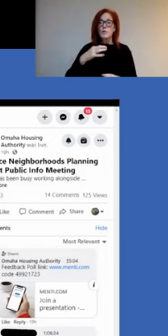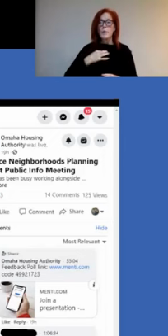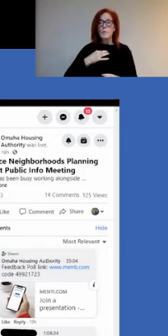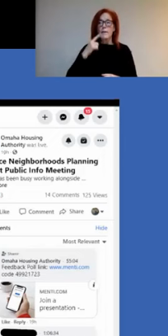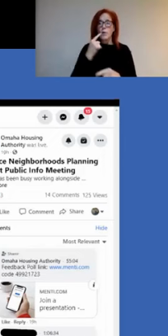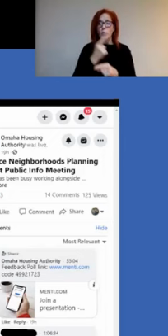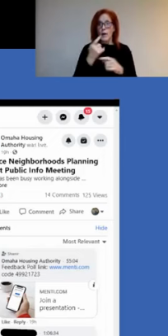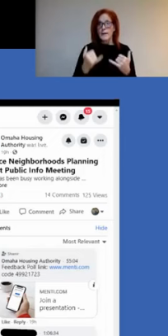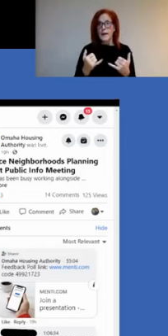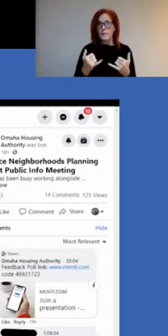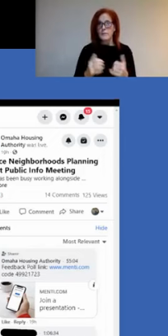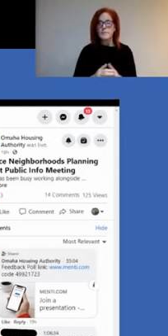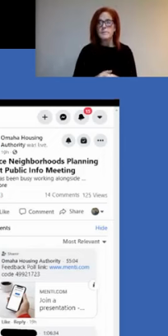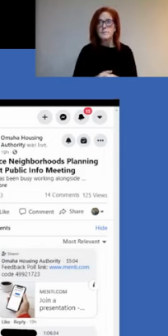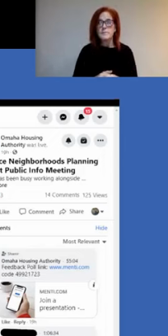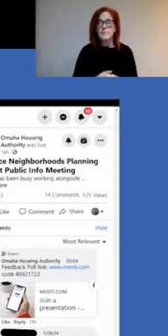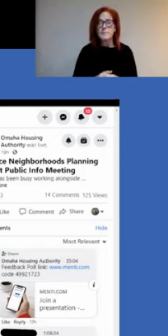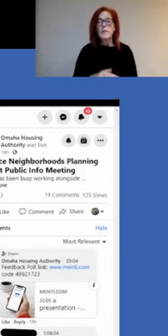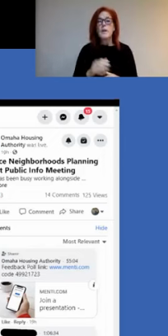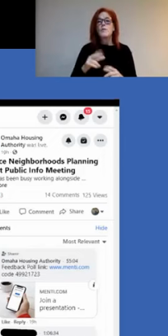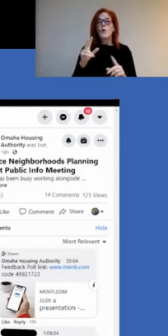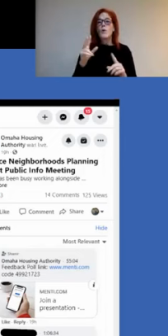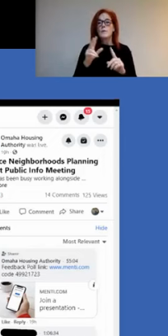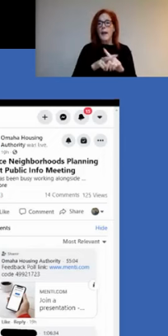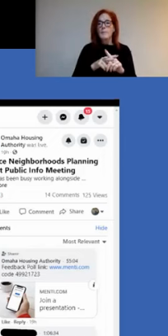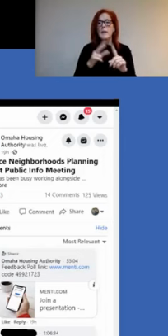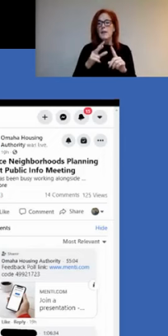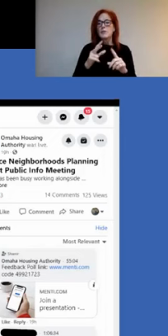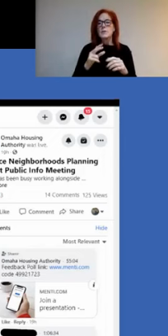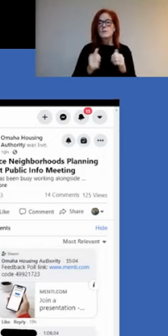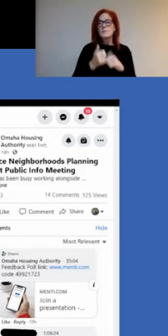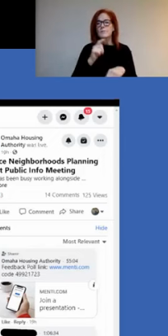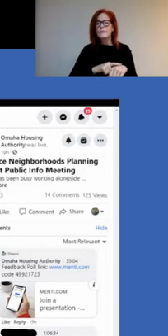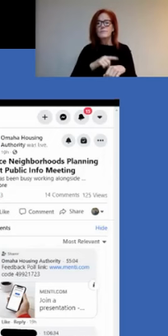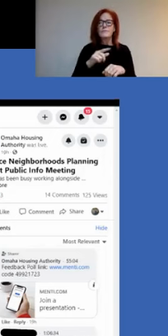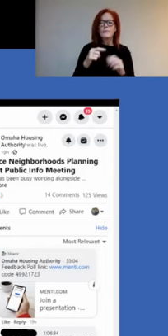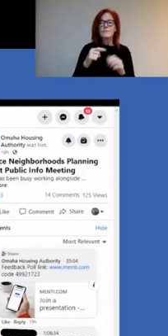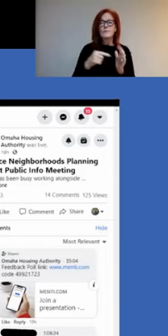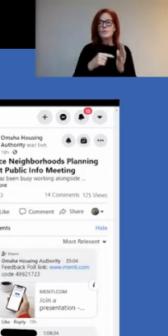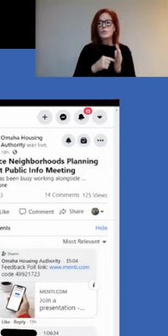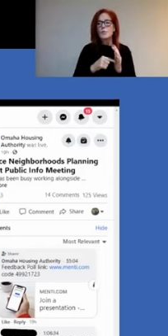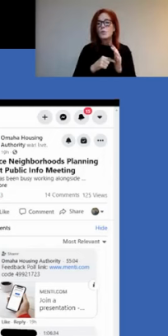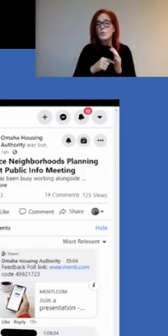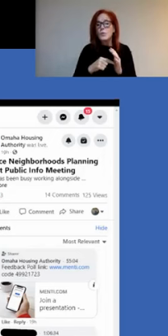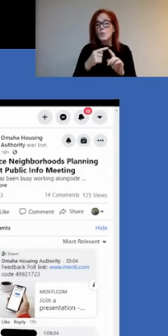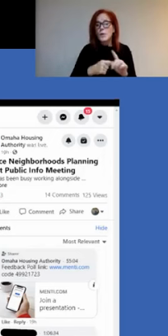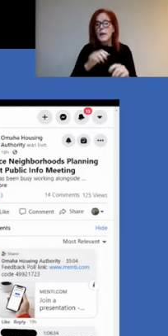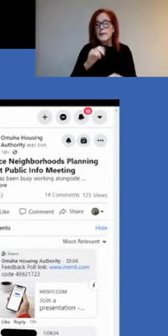And transportation. Birth certificates and ID's because they can't get jobs or get housed without those. In order to be able to get ahold of our clients they need phones and phone cards. When they move in, they're going to need something to sleep on, so we have partnerships also to get furniture in addition to us purchasing beds, bedding, household supplies along with some of those donations.